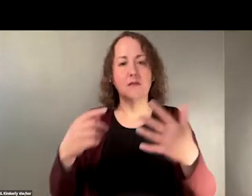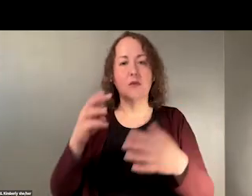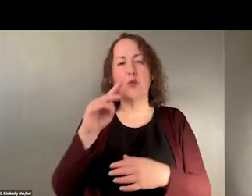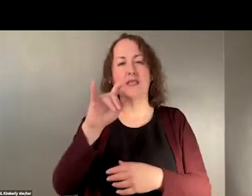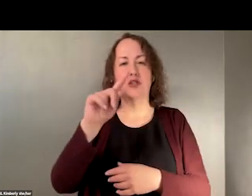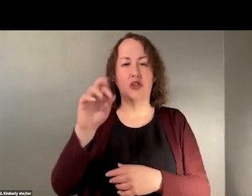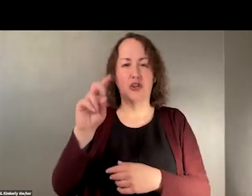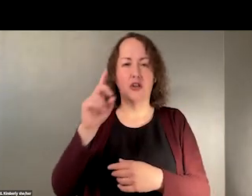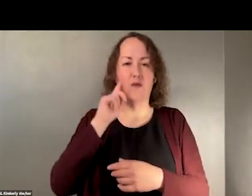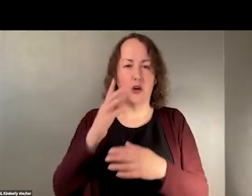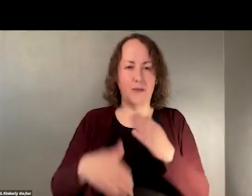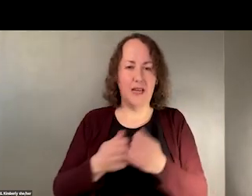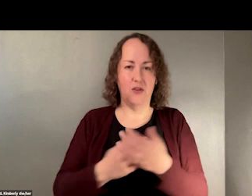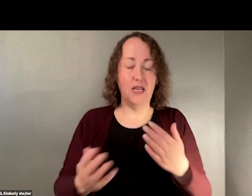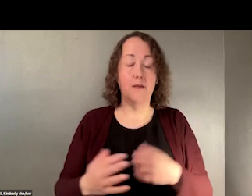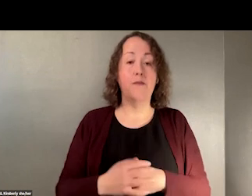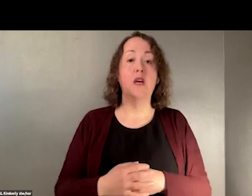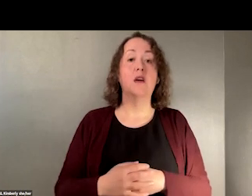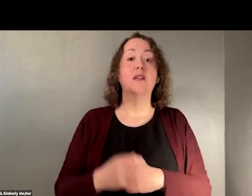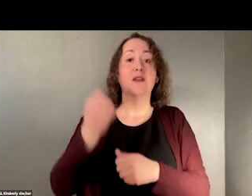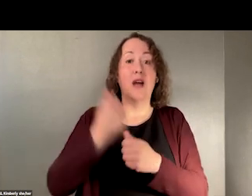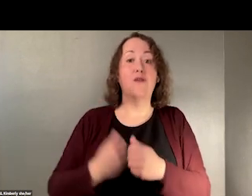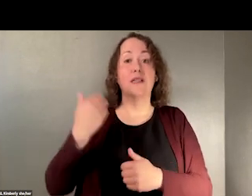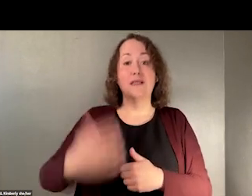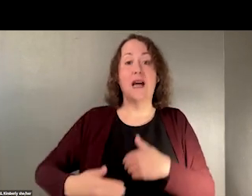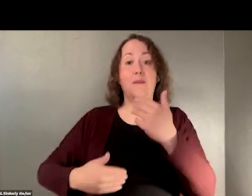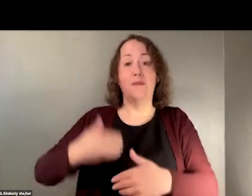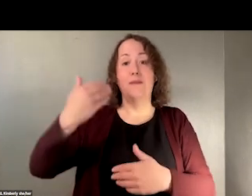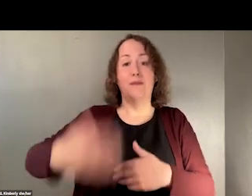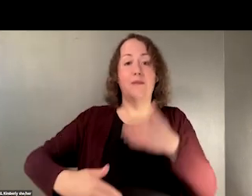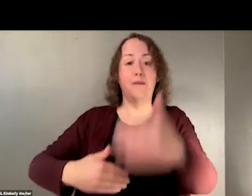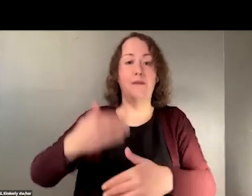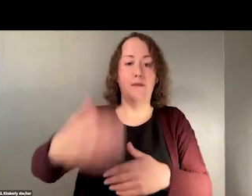At every step of the five-step wizard, there are different sections that they need to complete,